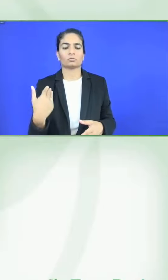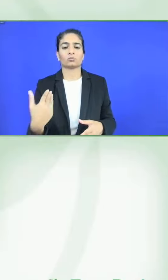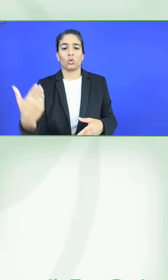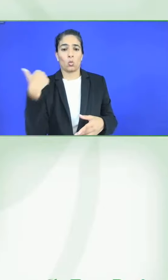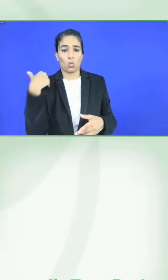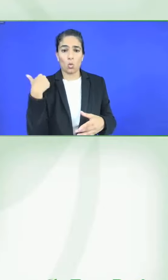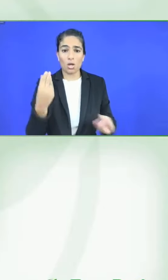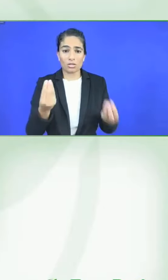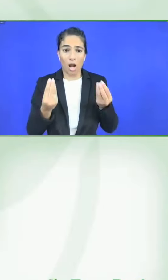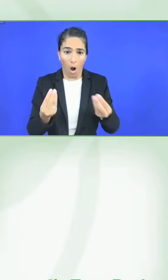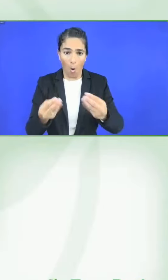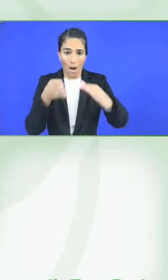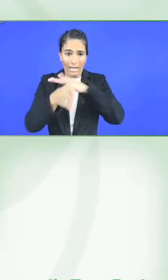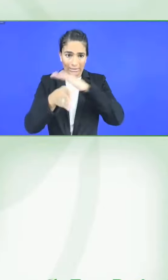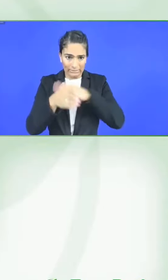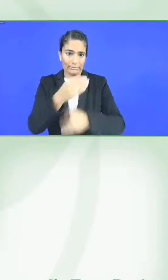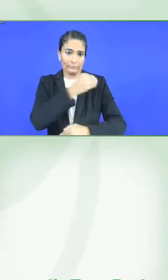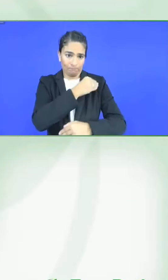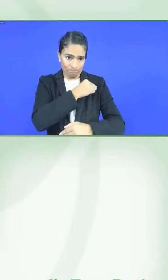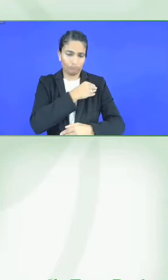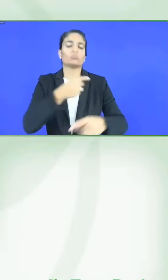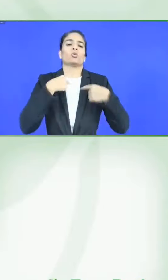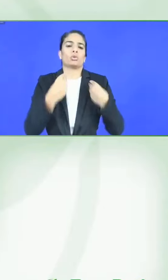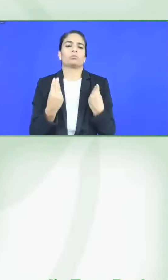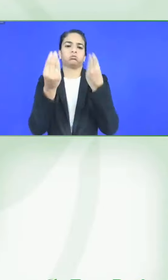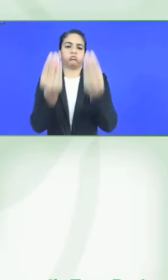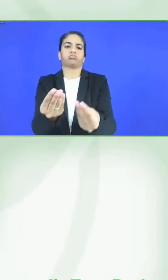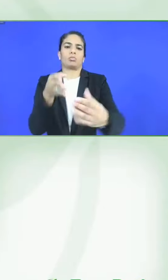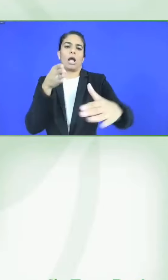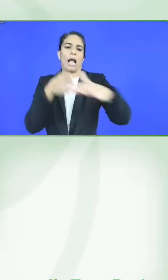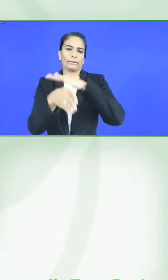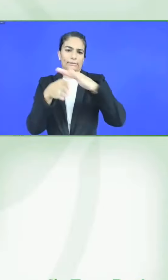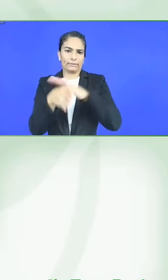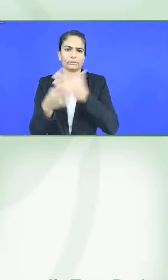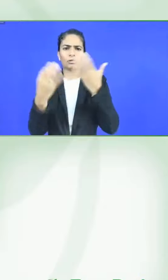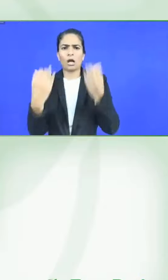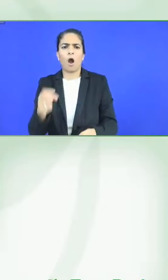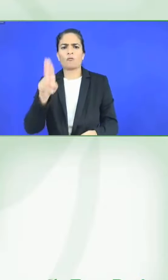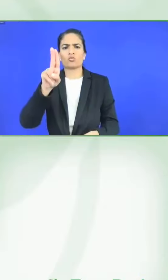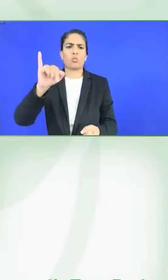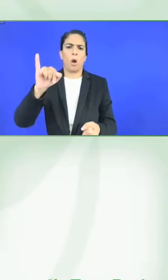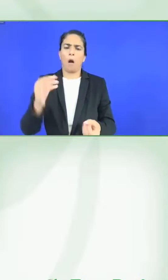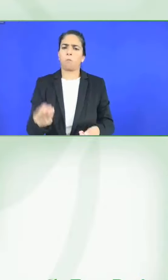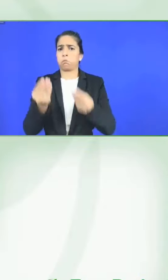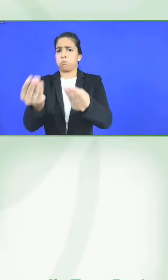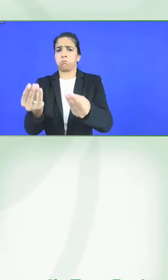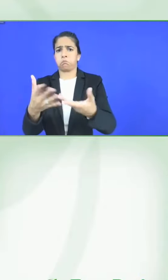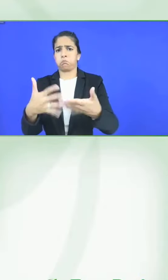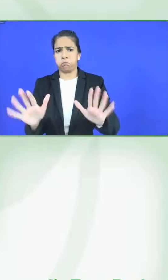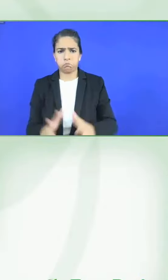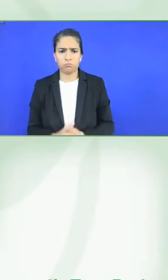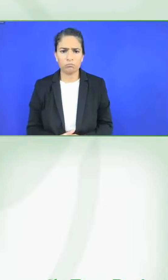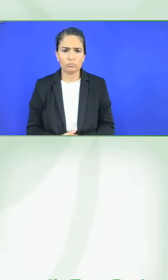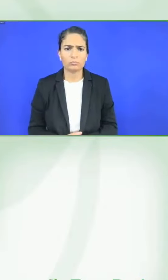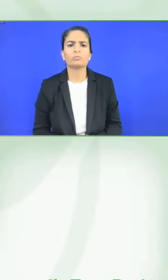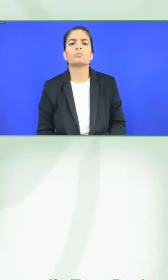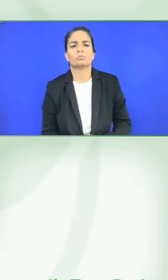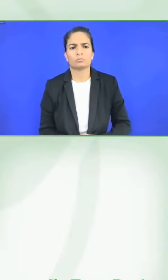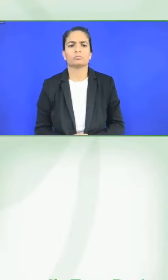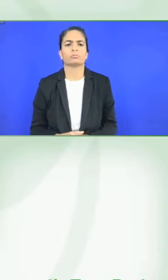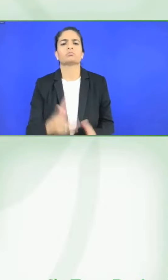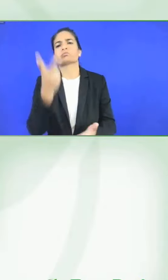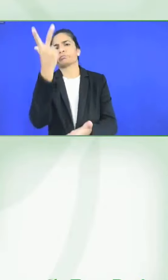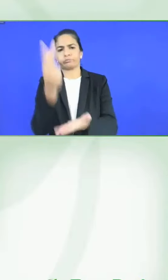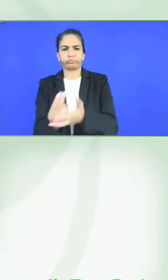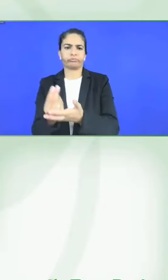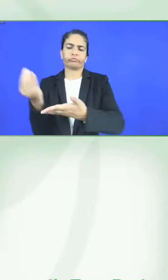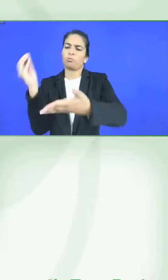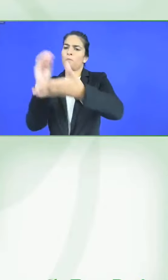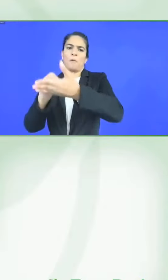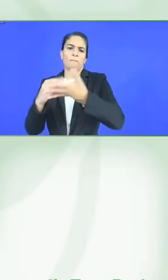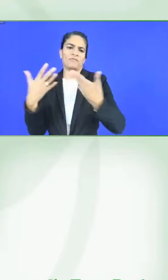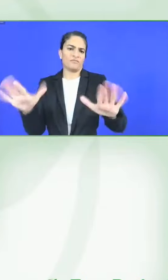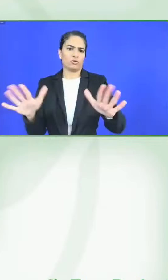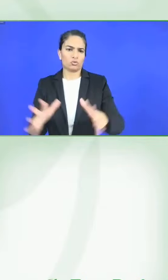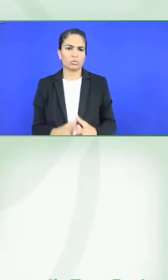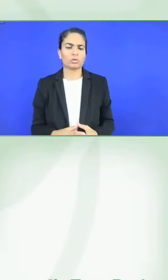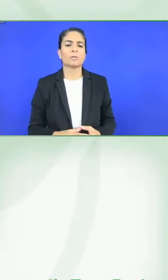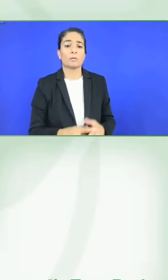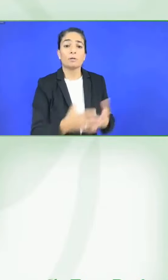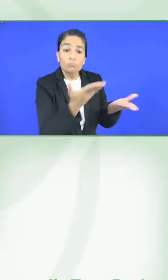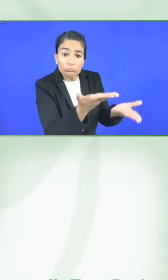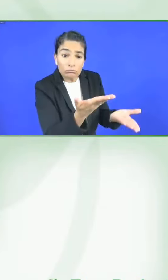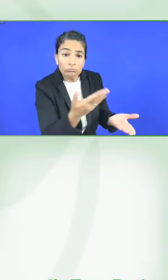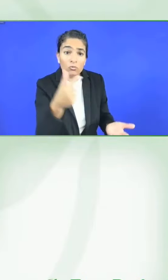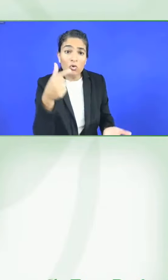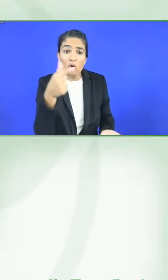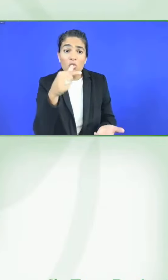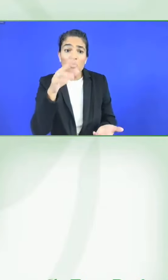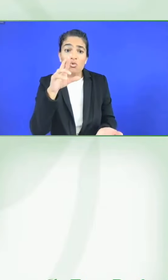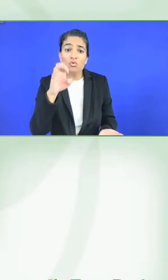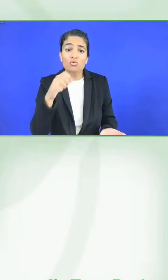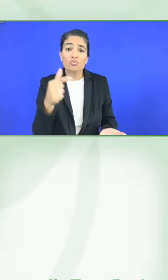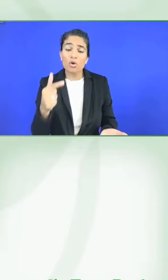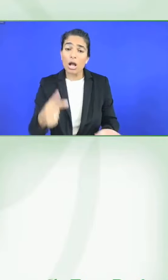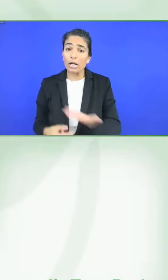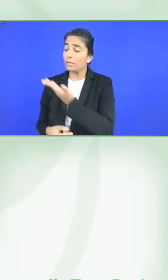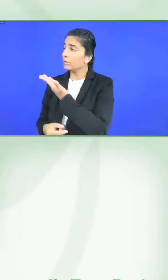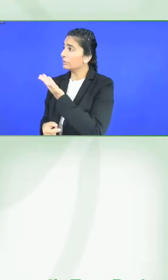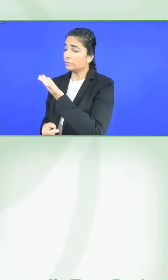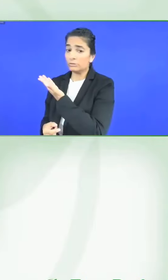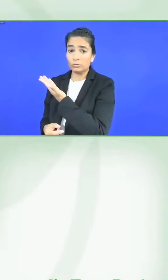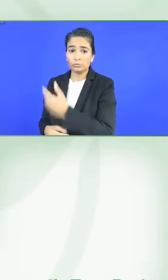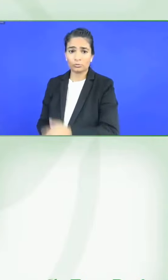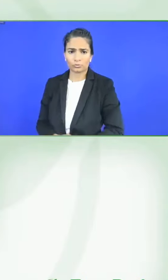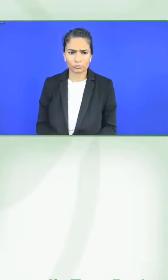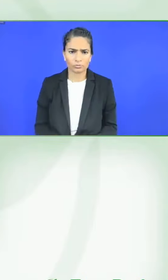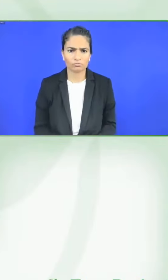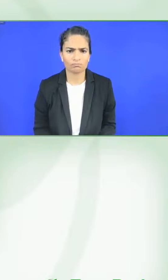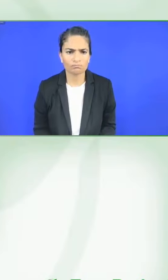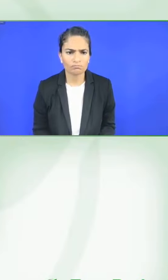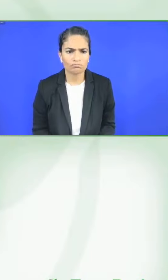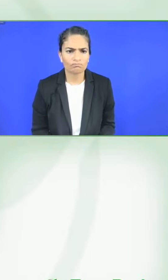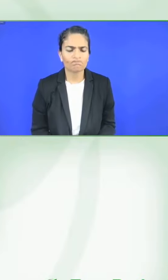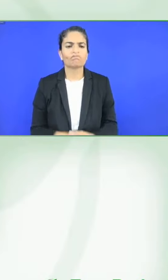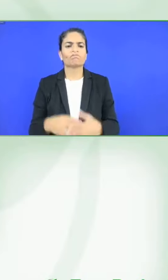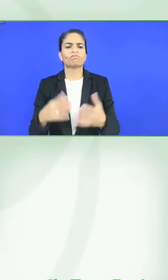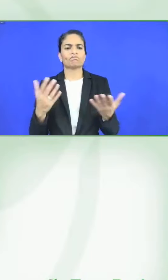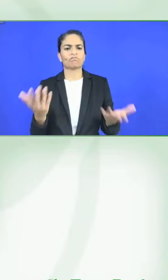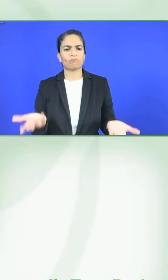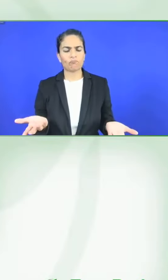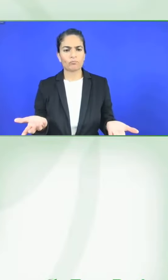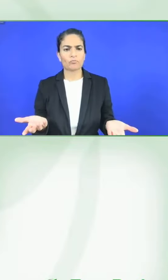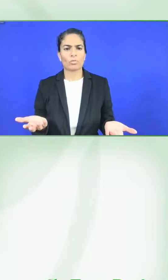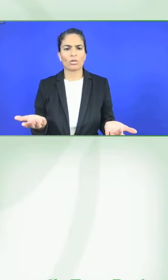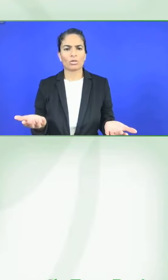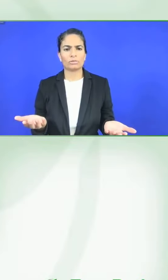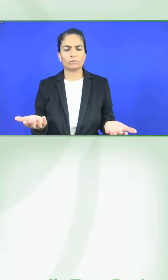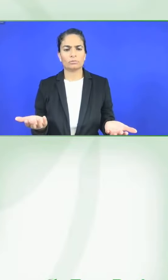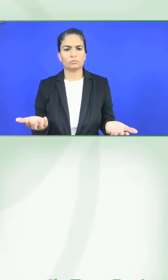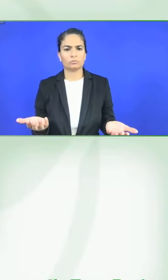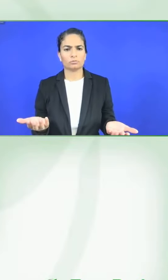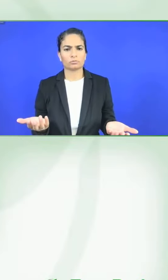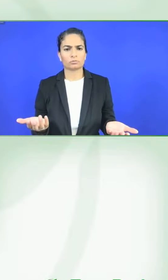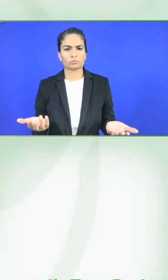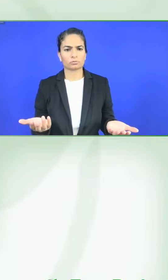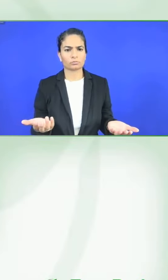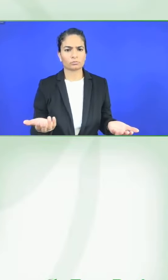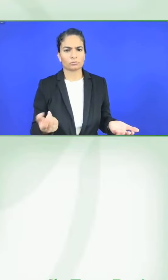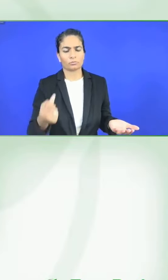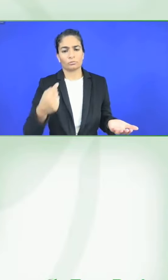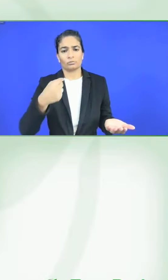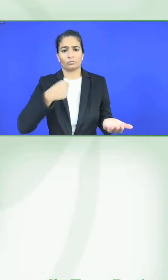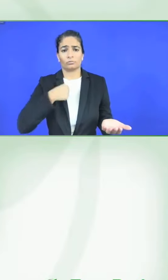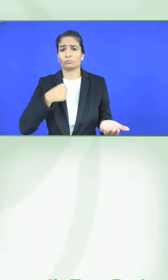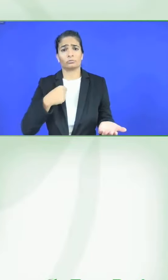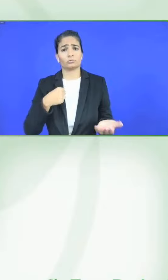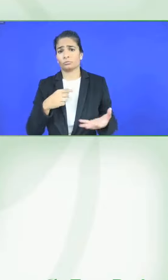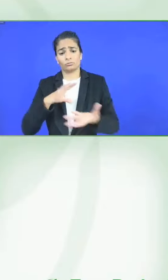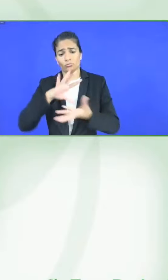And it is a free feature that lets the A-T follow you to any computer that you encounter.